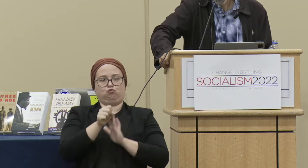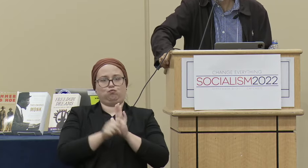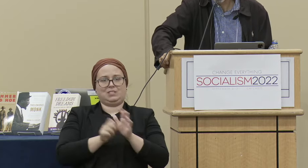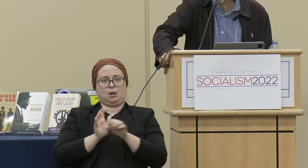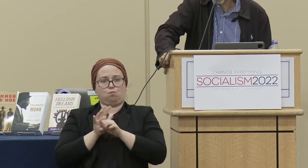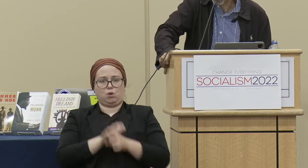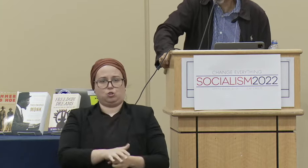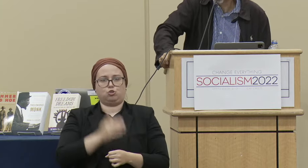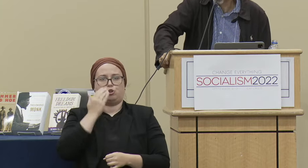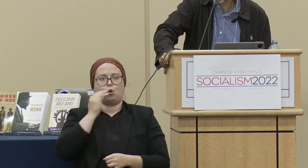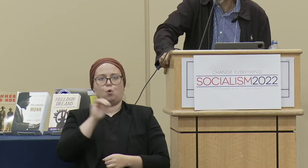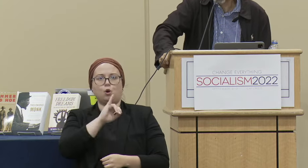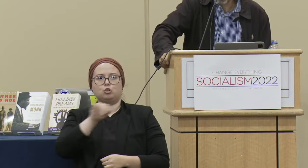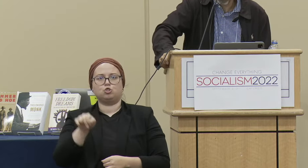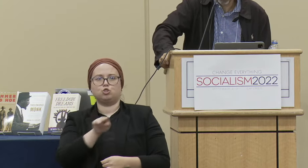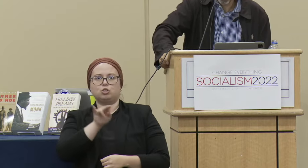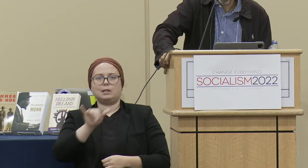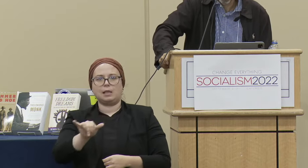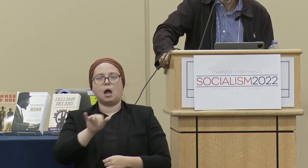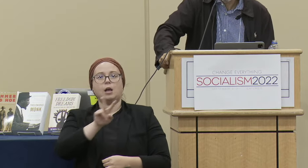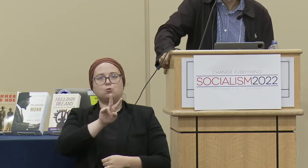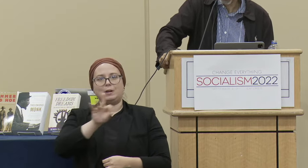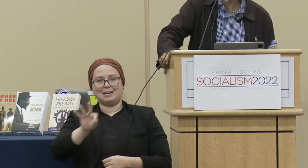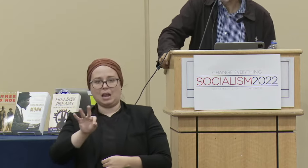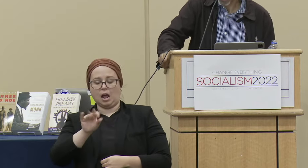follow the news, talking about state oppression , you would